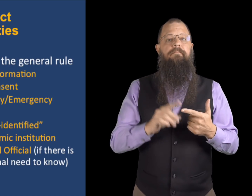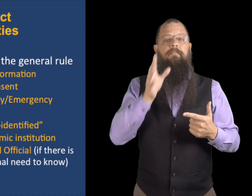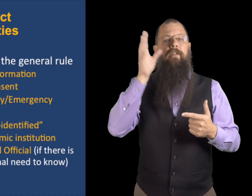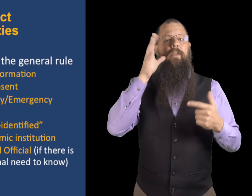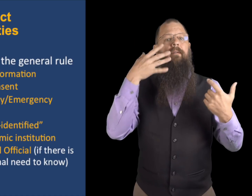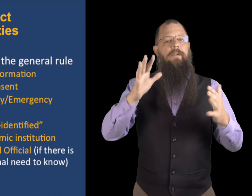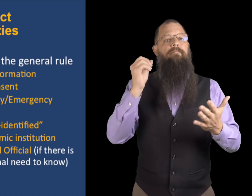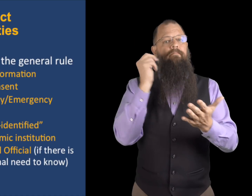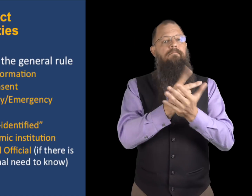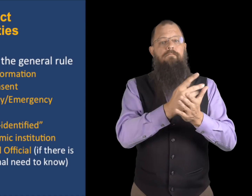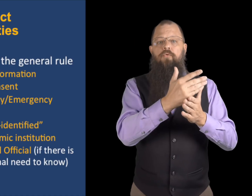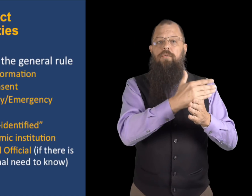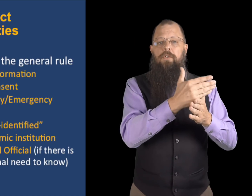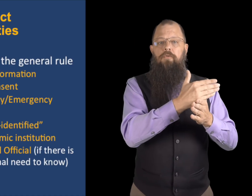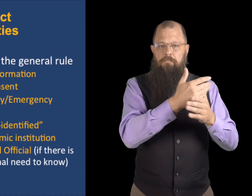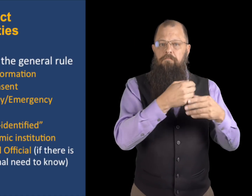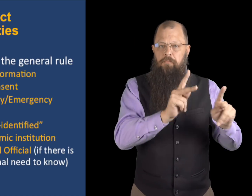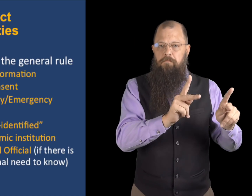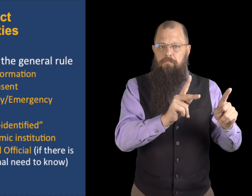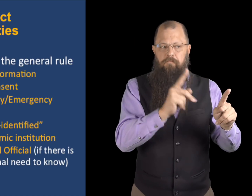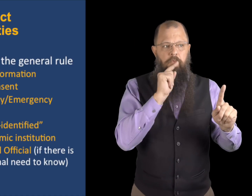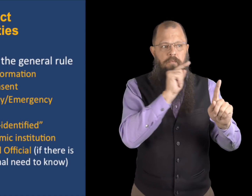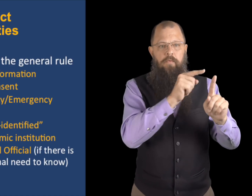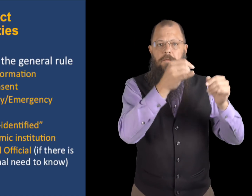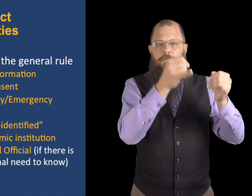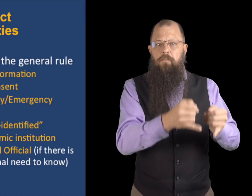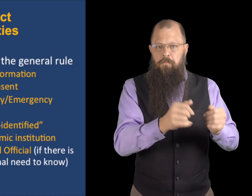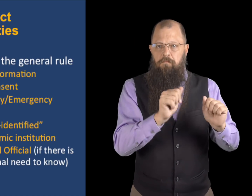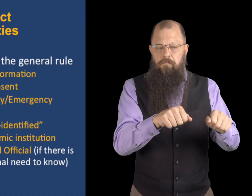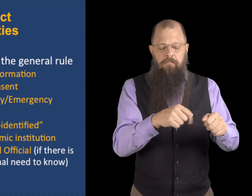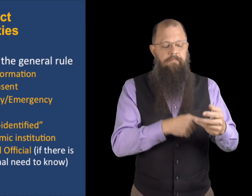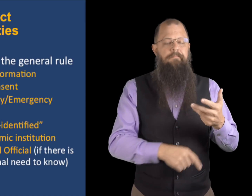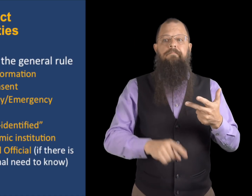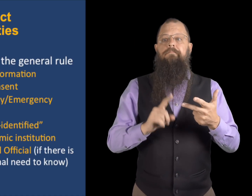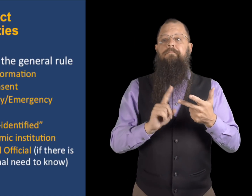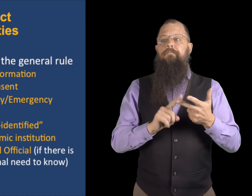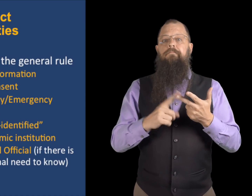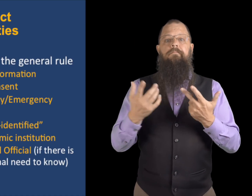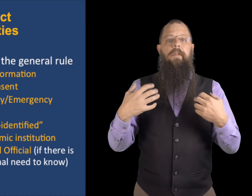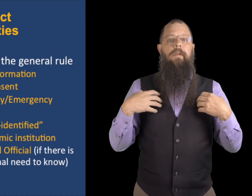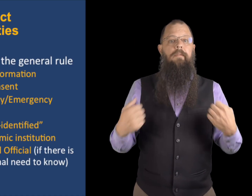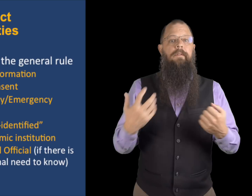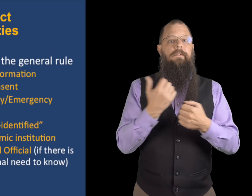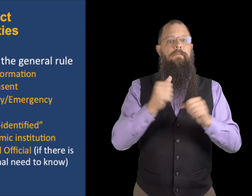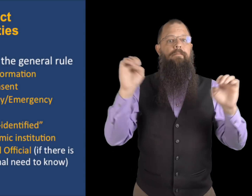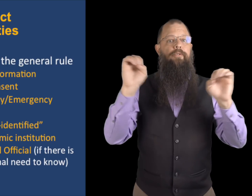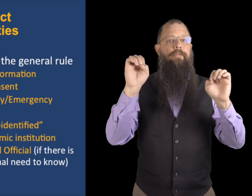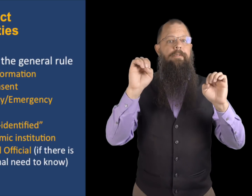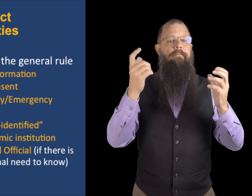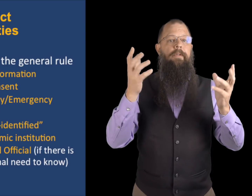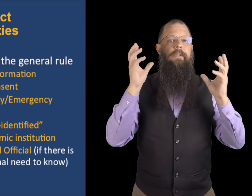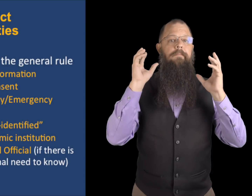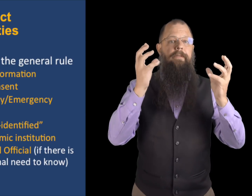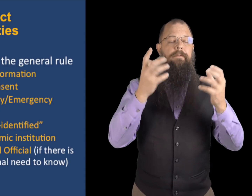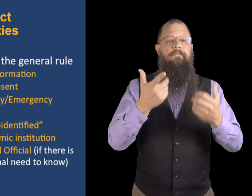and others; individuals who've parental consent have been given; health, safety, or